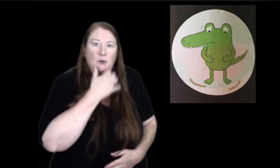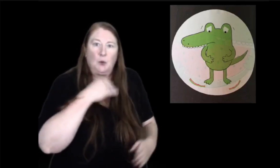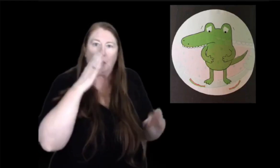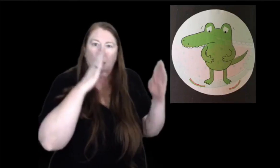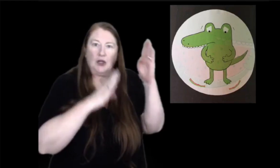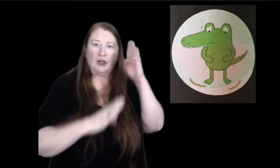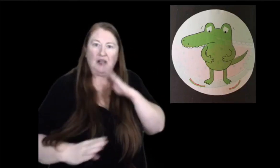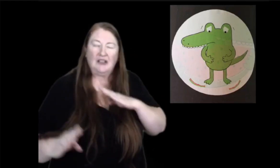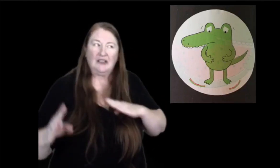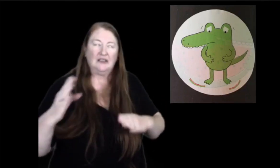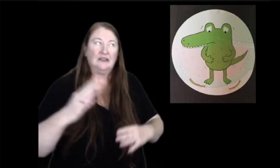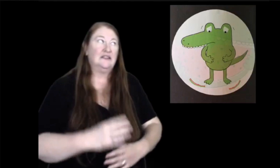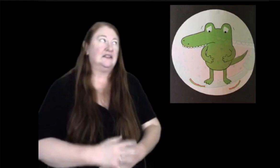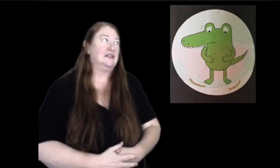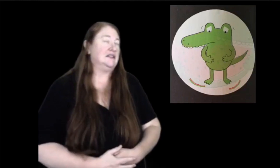Oops! Now I am worried!